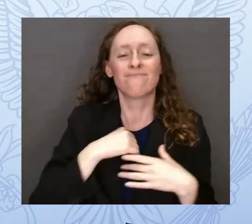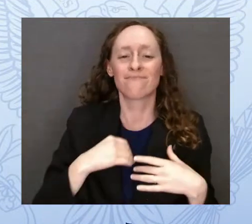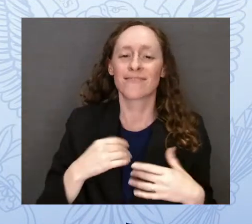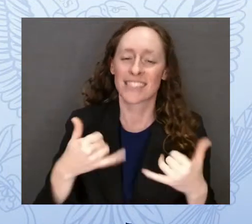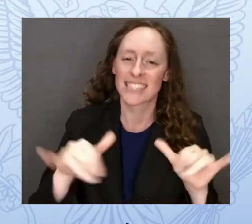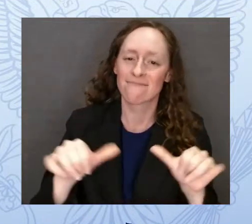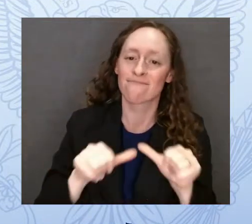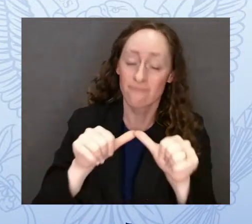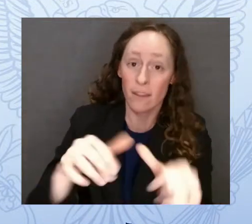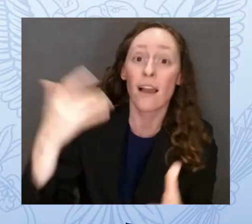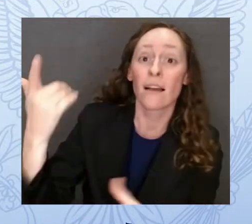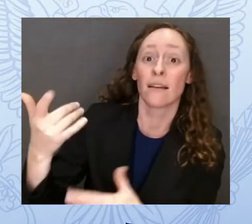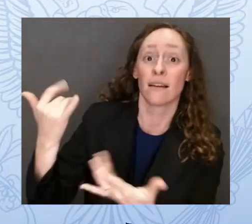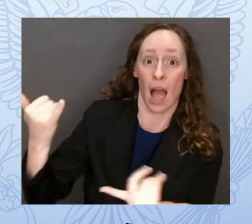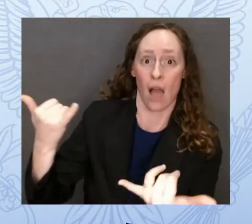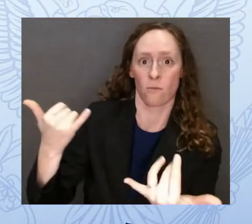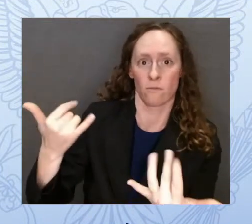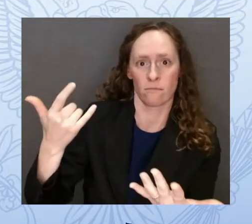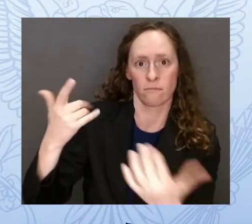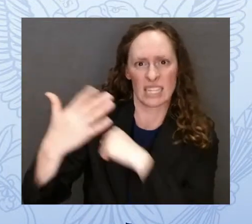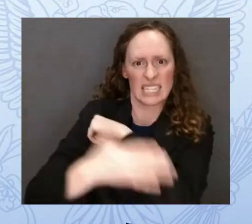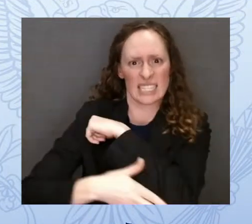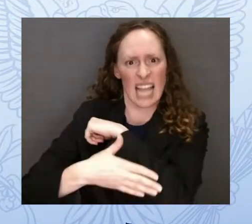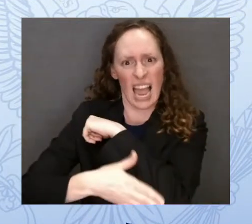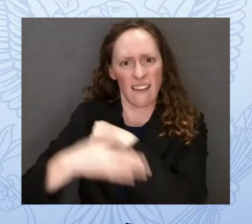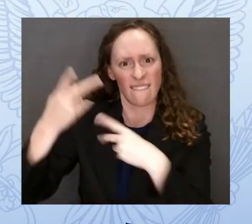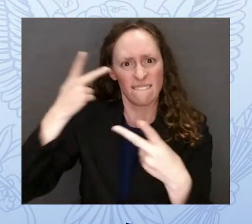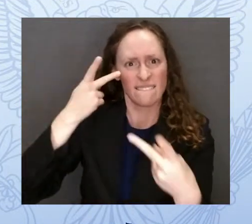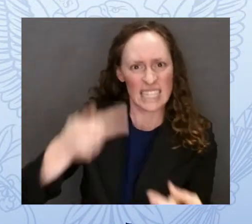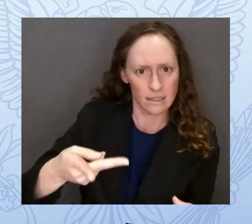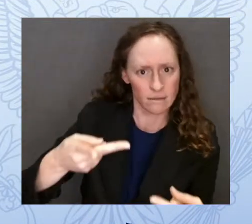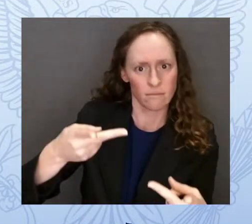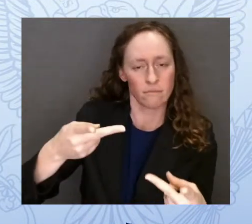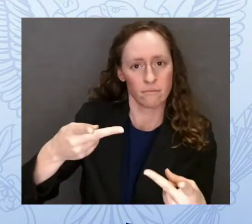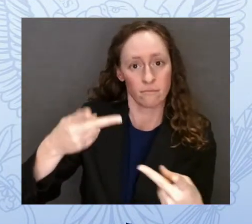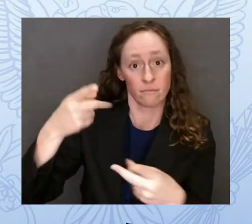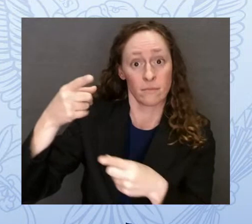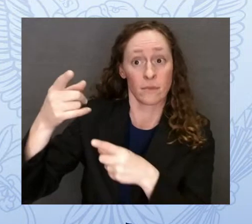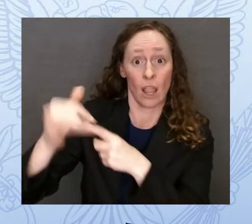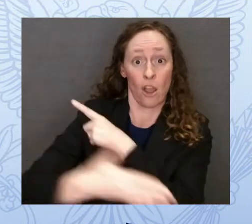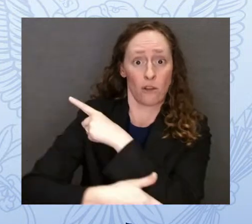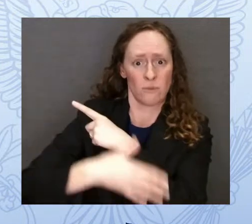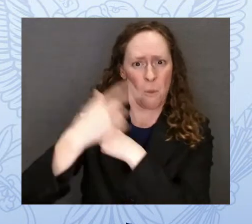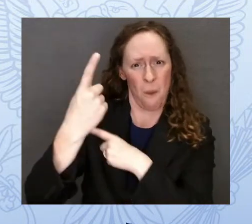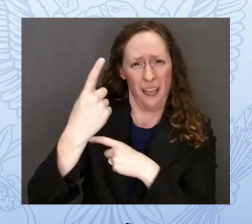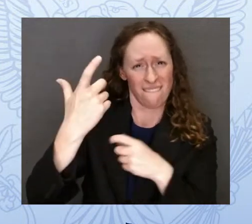and the world's largest democracies. After years of strengthening ties,